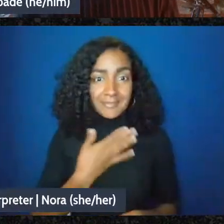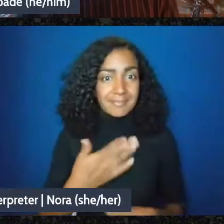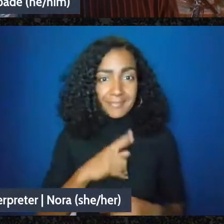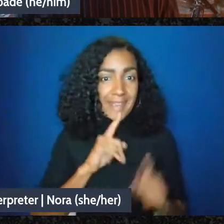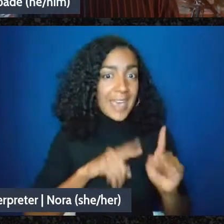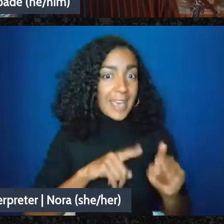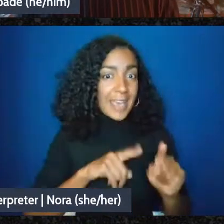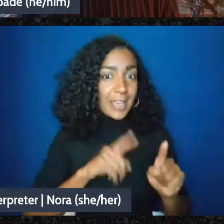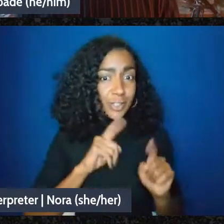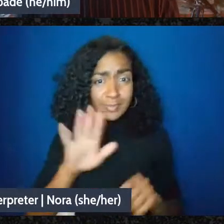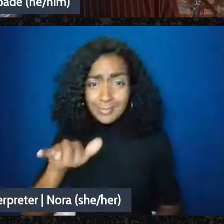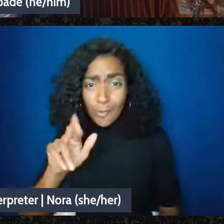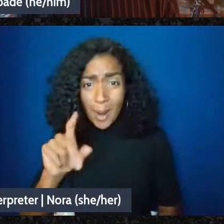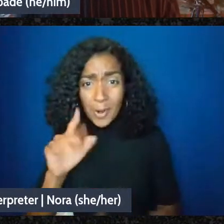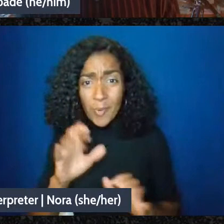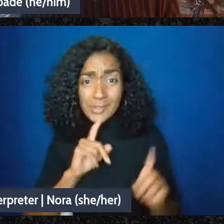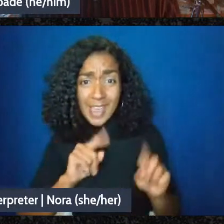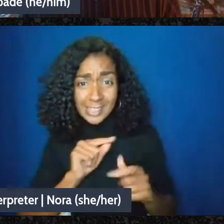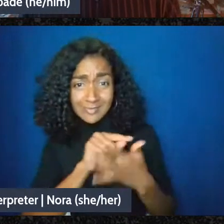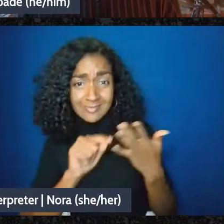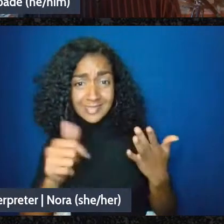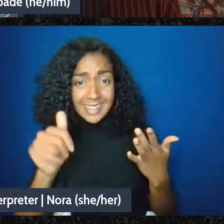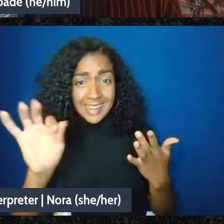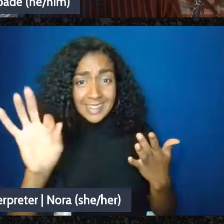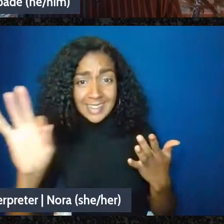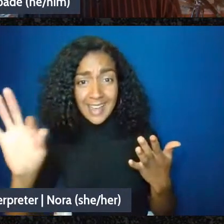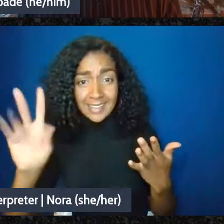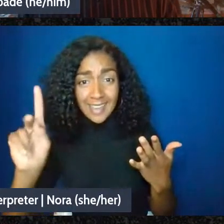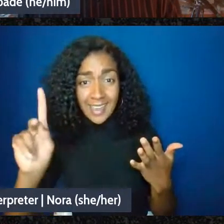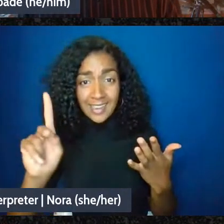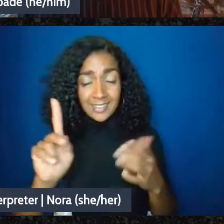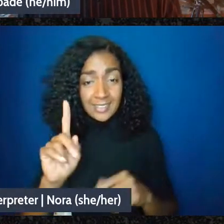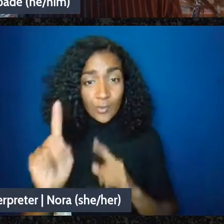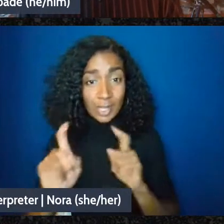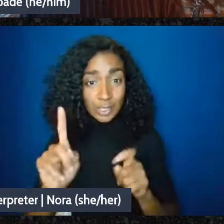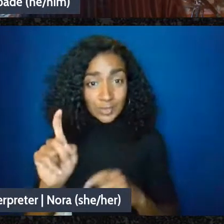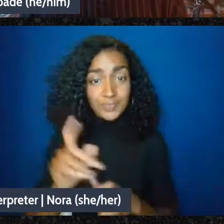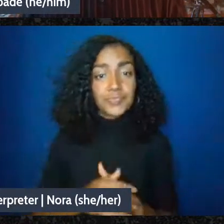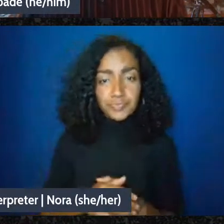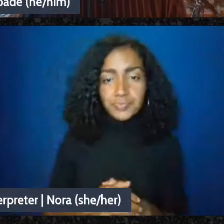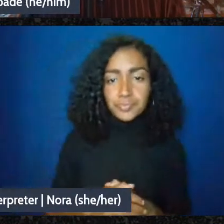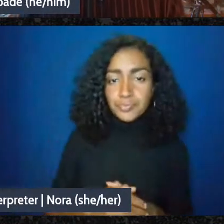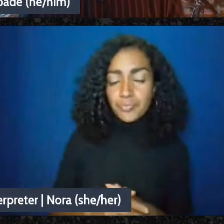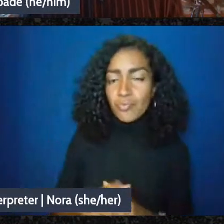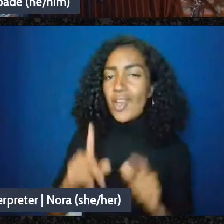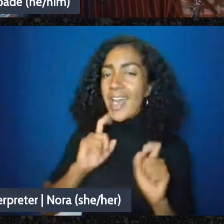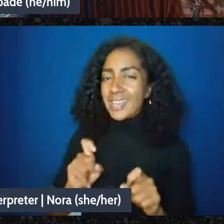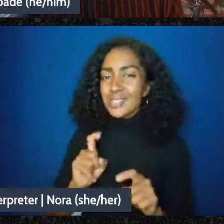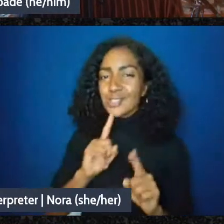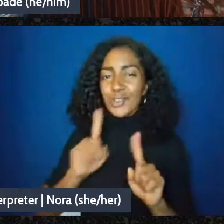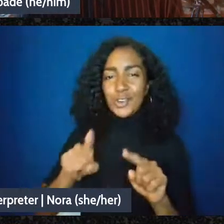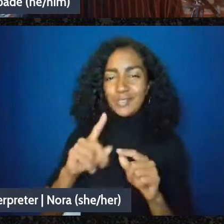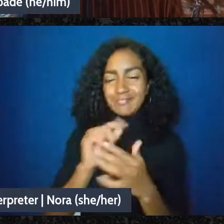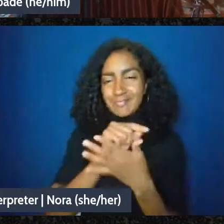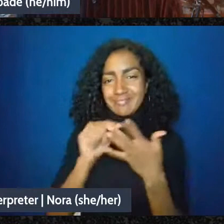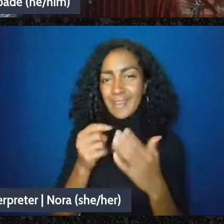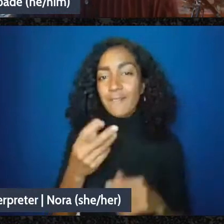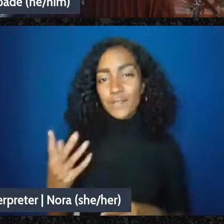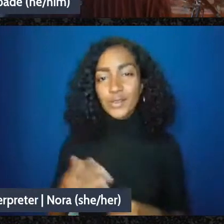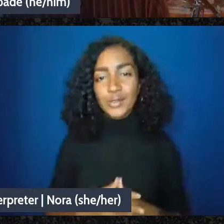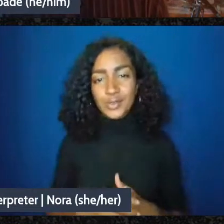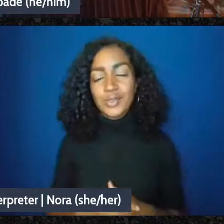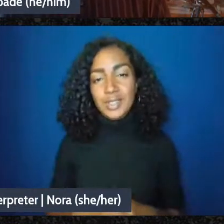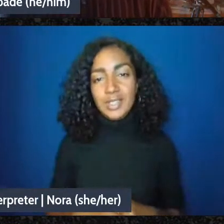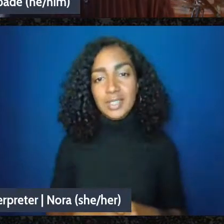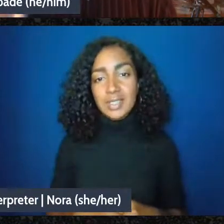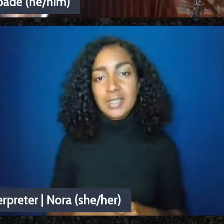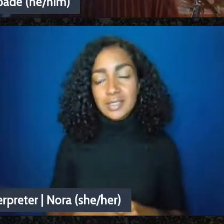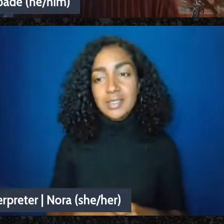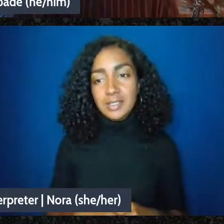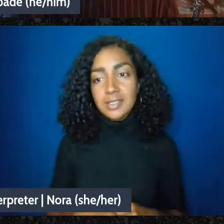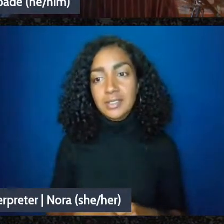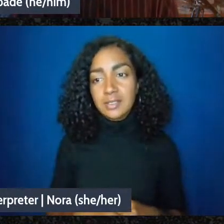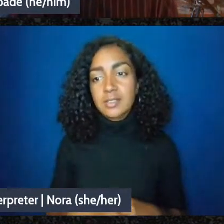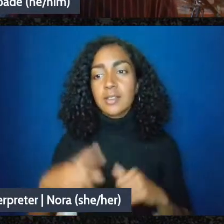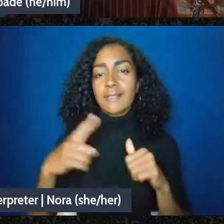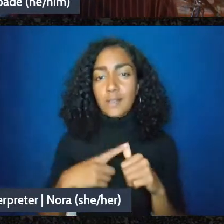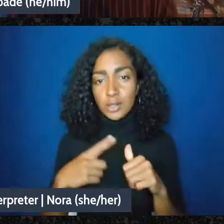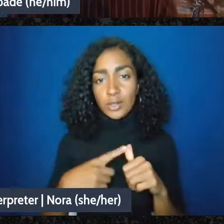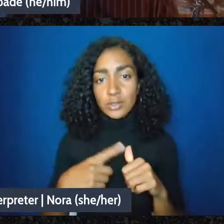the 1099k forms or should I? ROBERT: I'll answer a couple things so if - first one was about so if